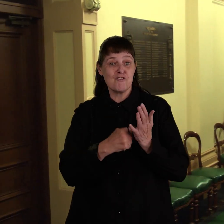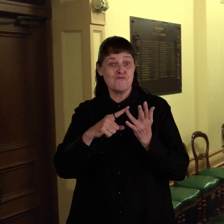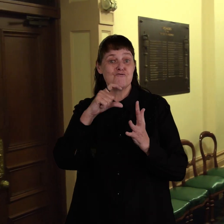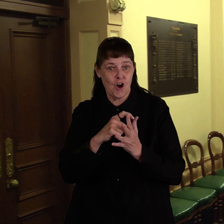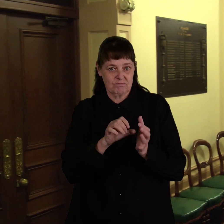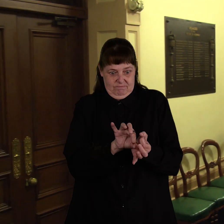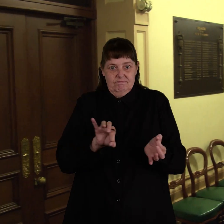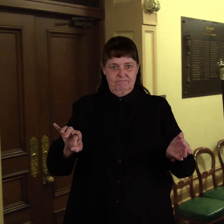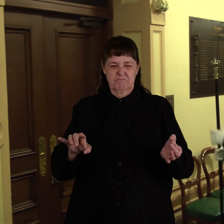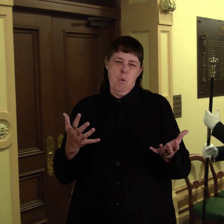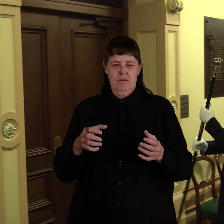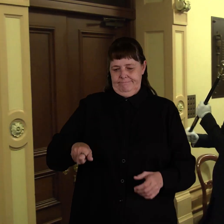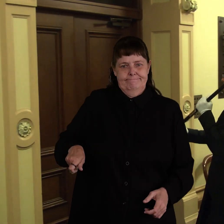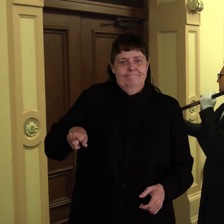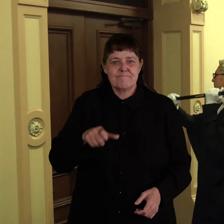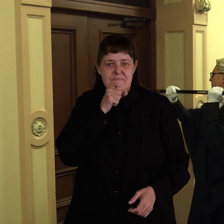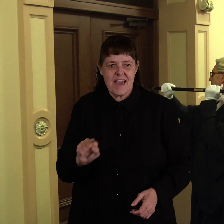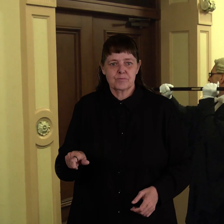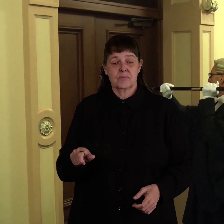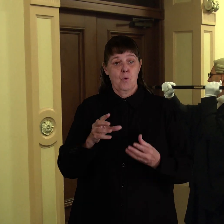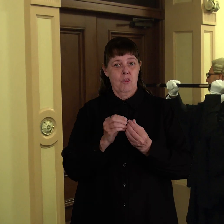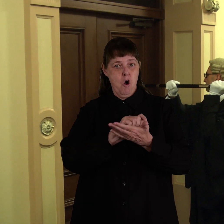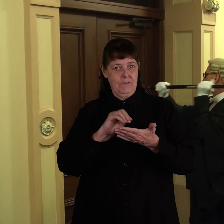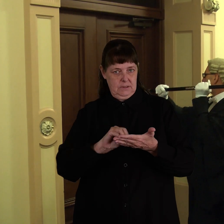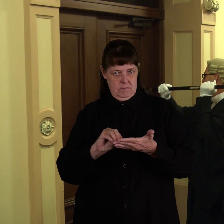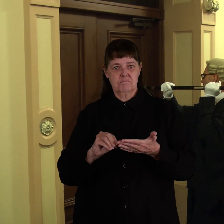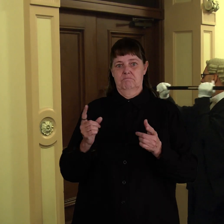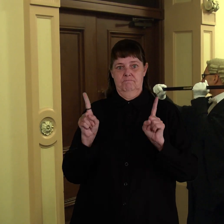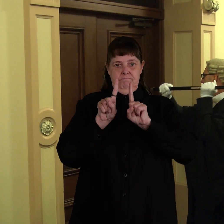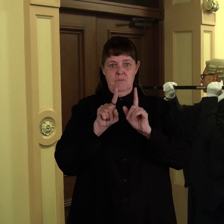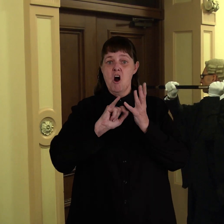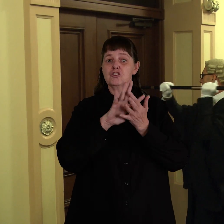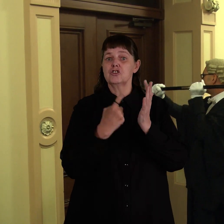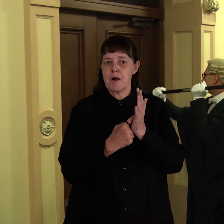cane that would belong to that officer, the usher of the Black Rod. They would stand in front of the